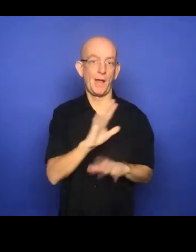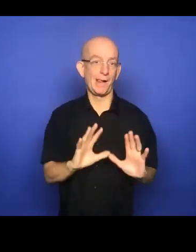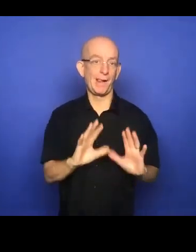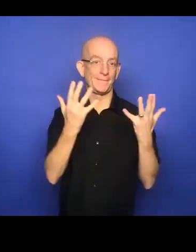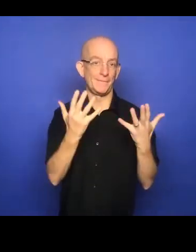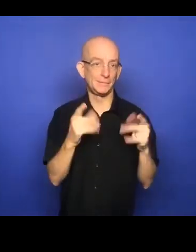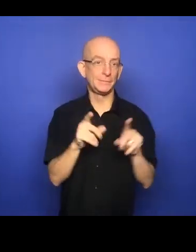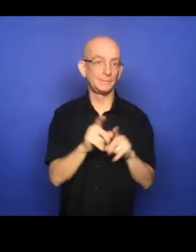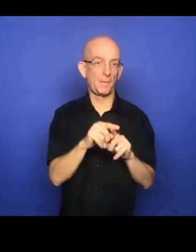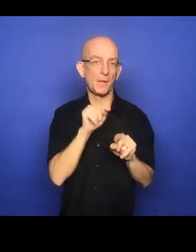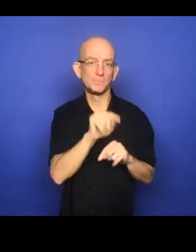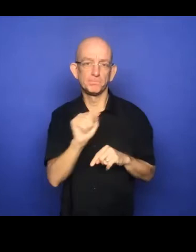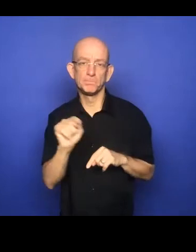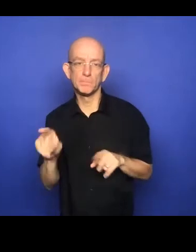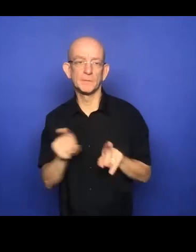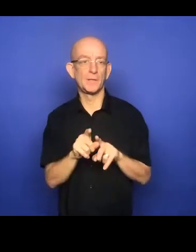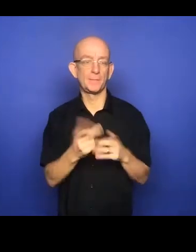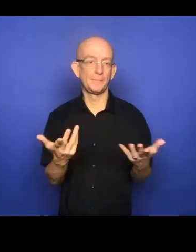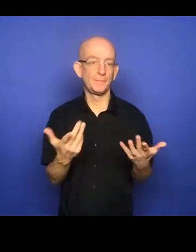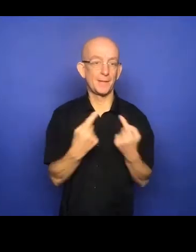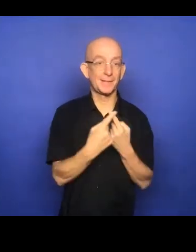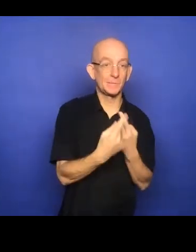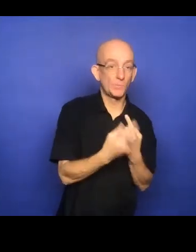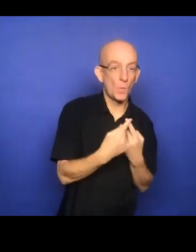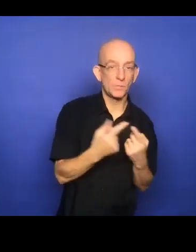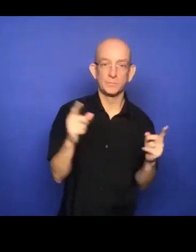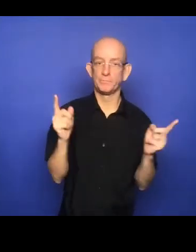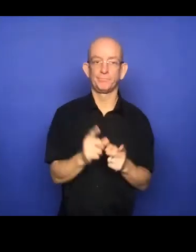lack of necessities; lack of contact with others at school,